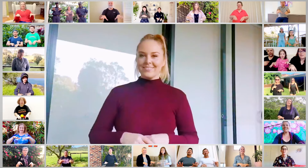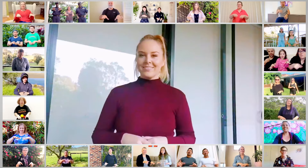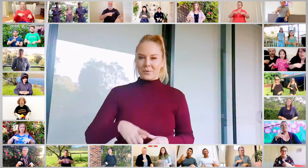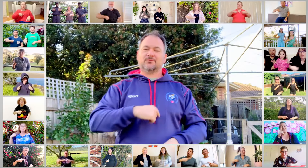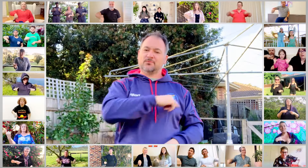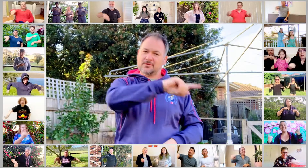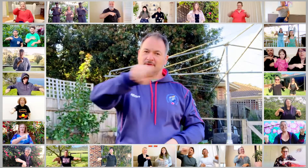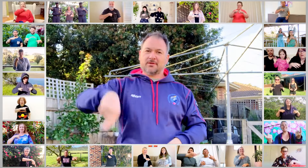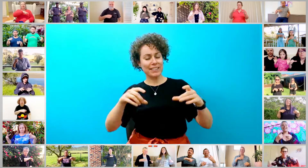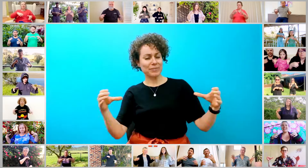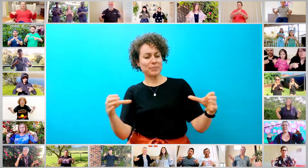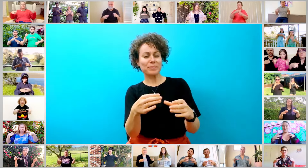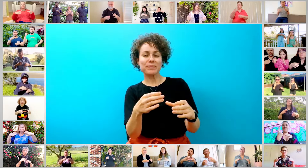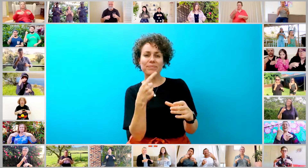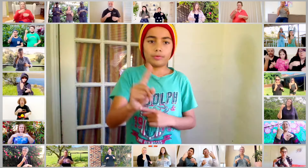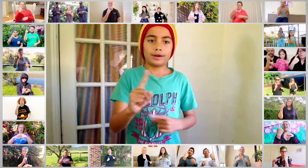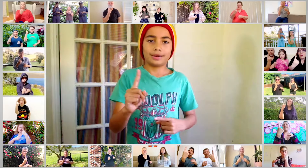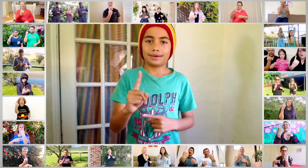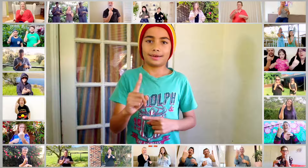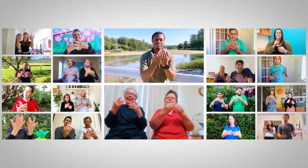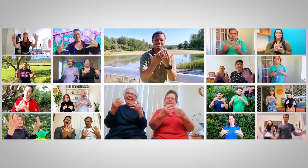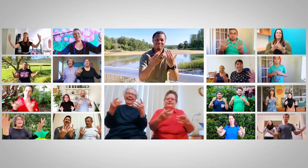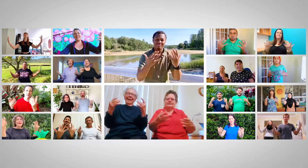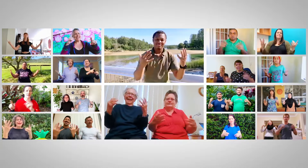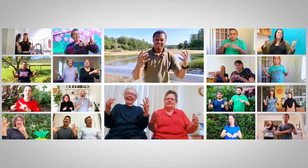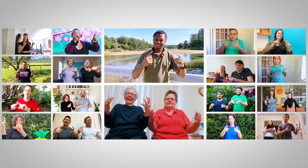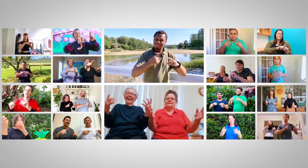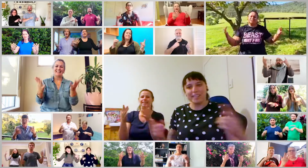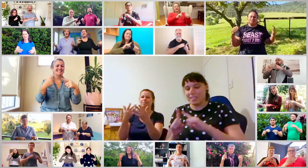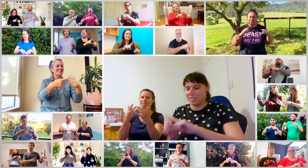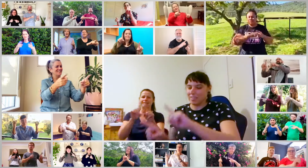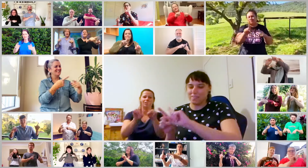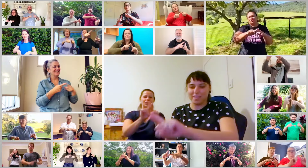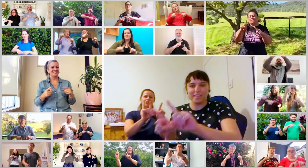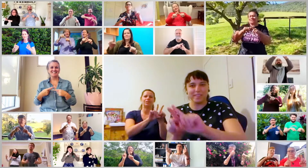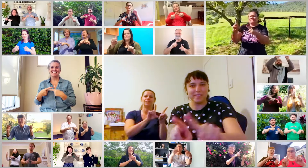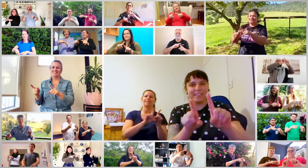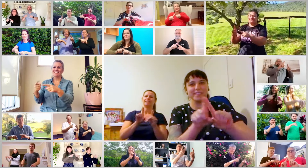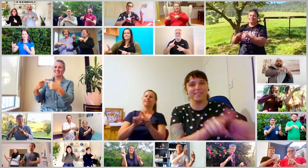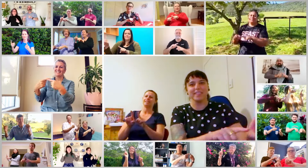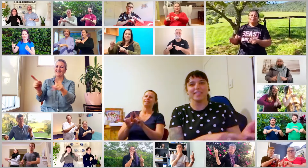We are one, but we are many